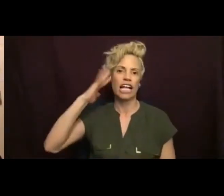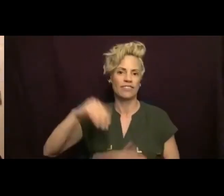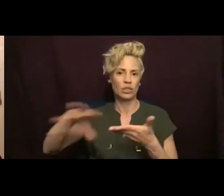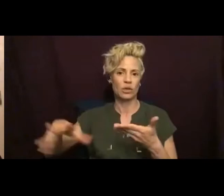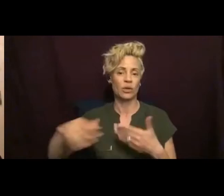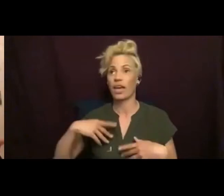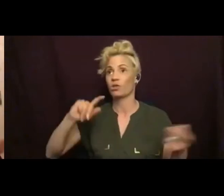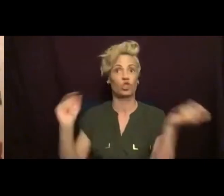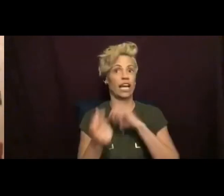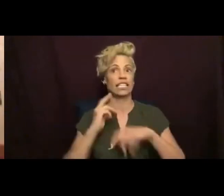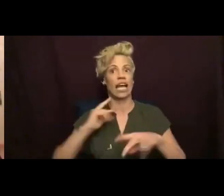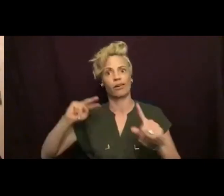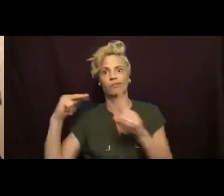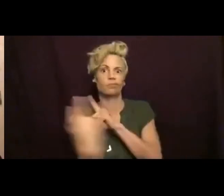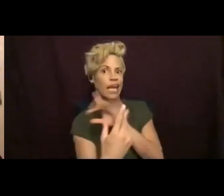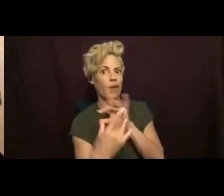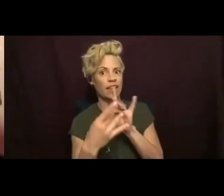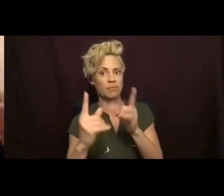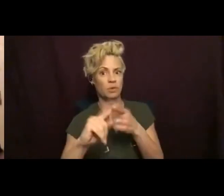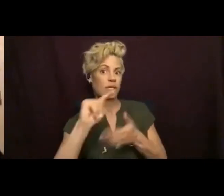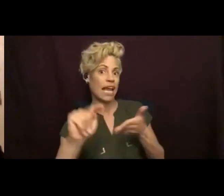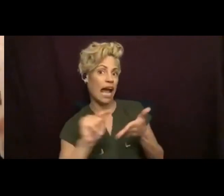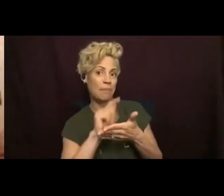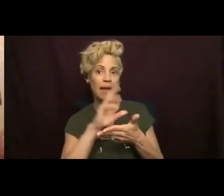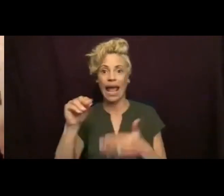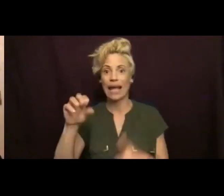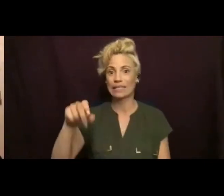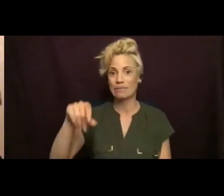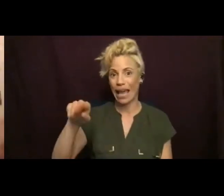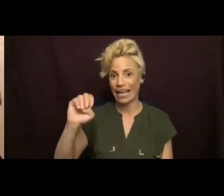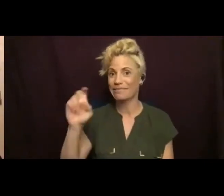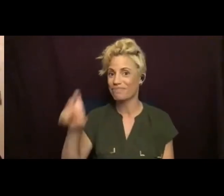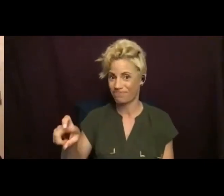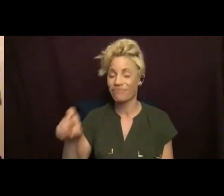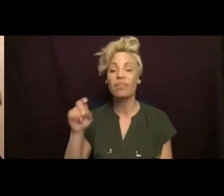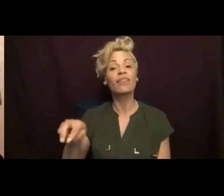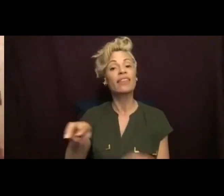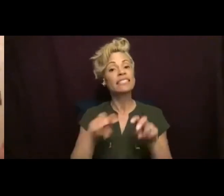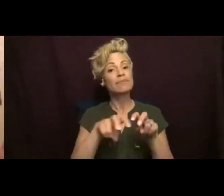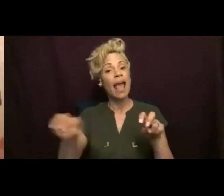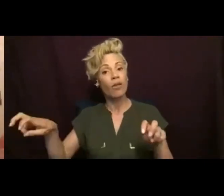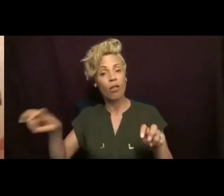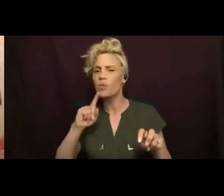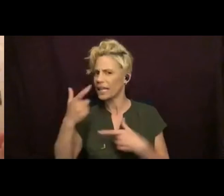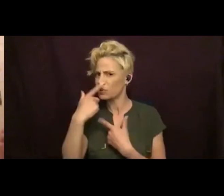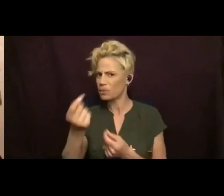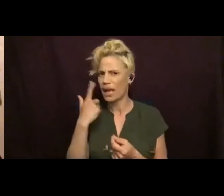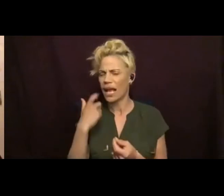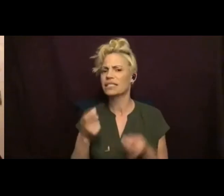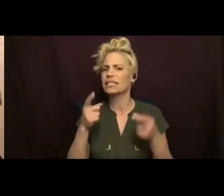One of the really interesting things about this panel, is it's happening in three different time locations.